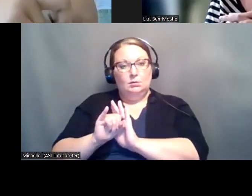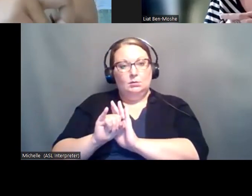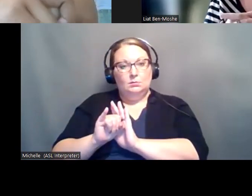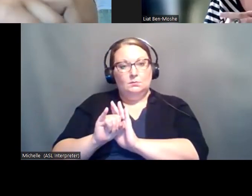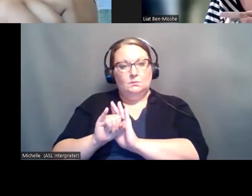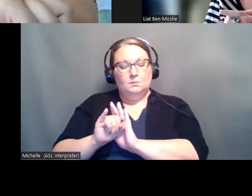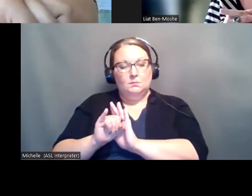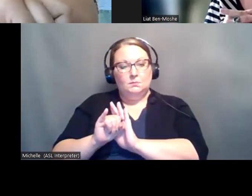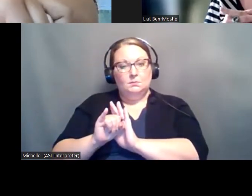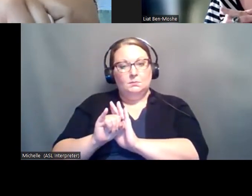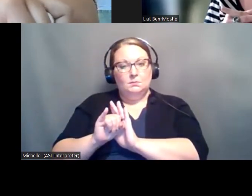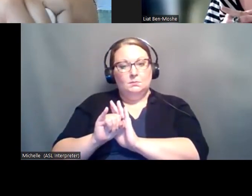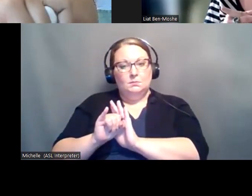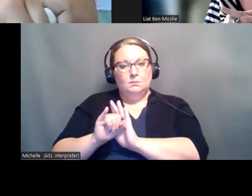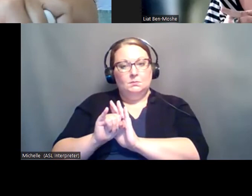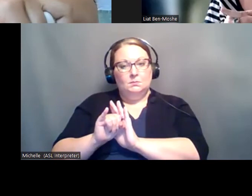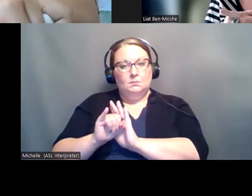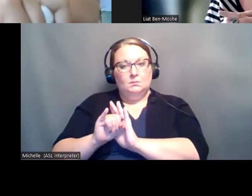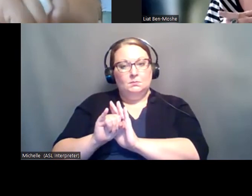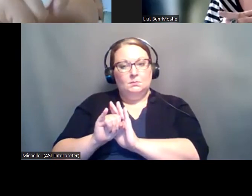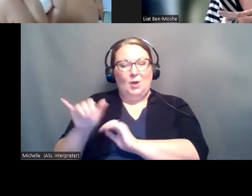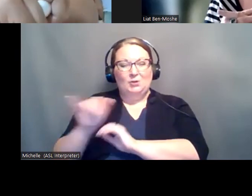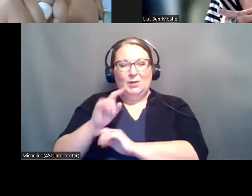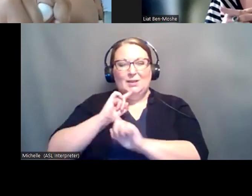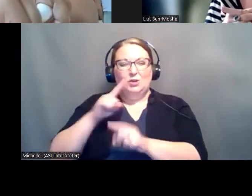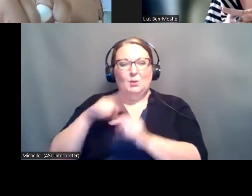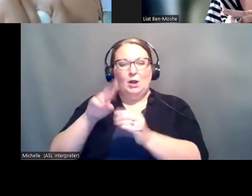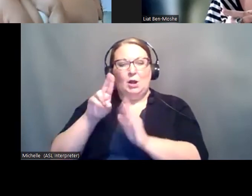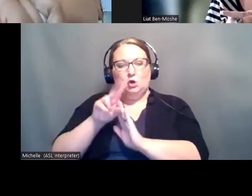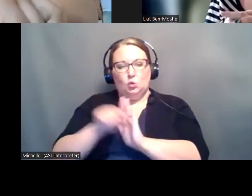And this is also the answer about the undergrad question